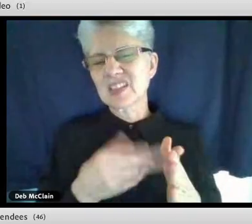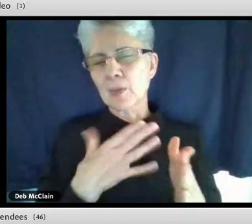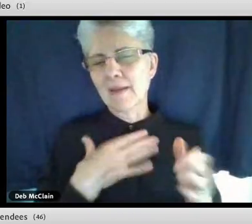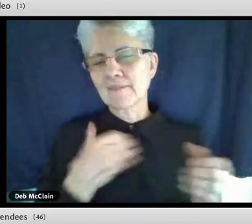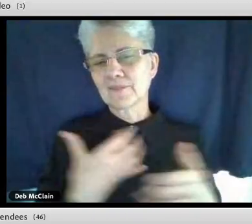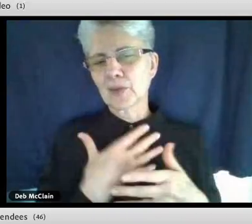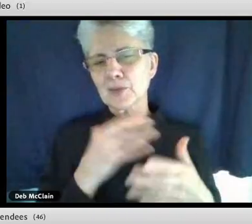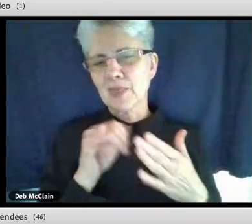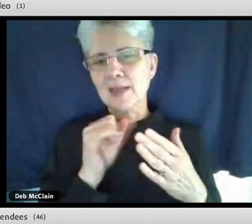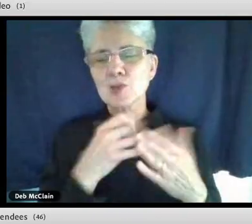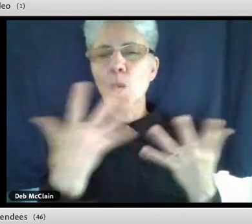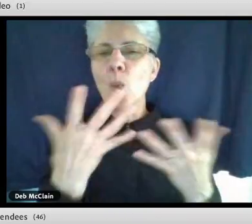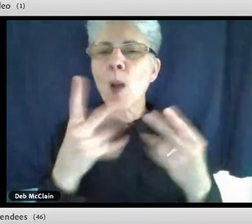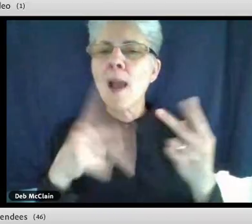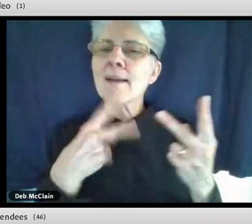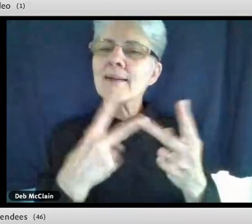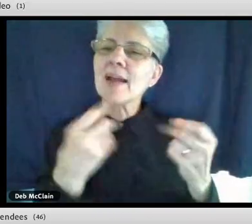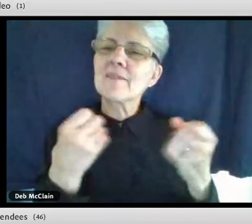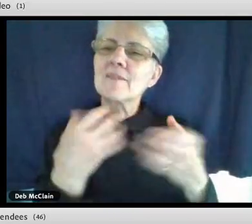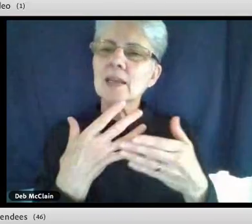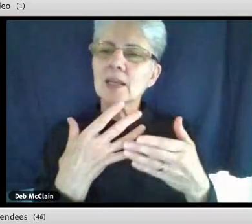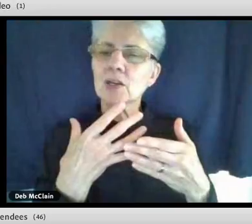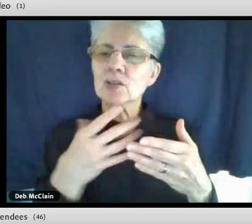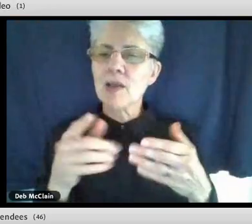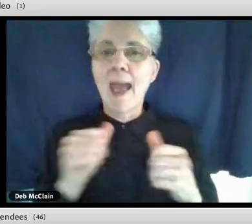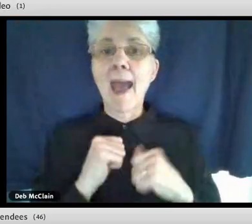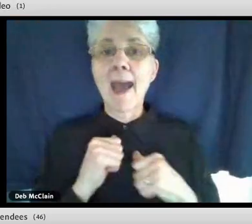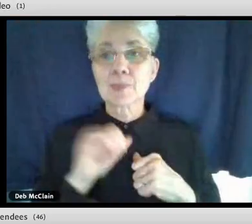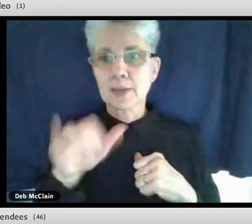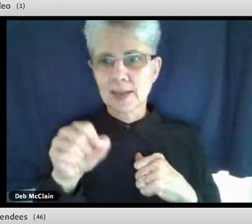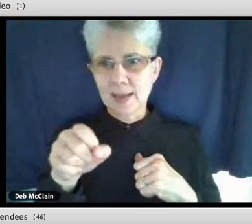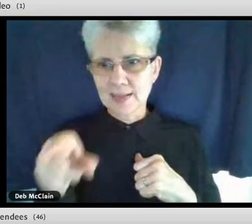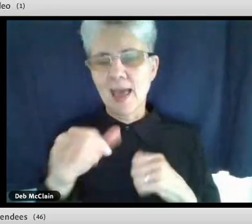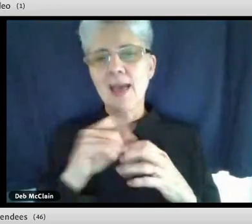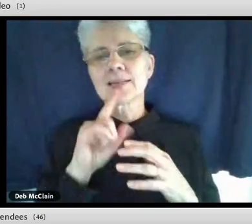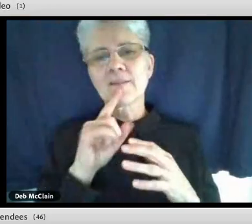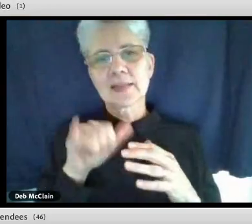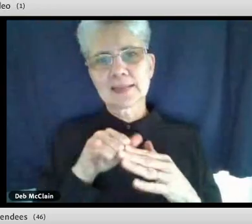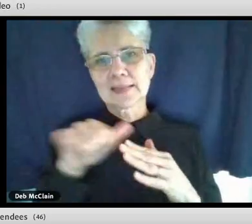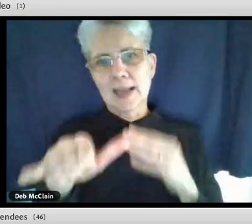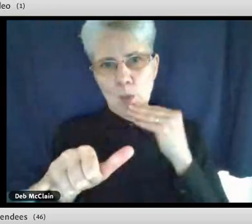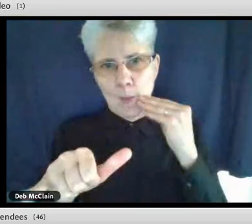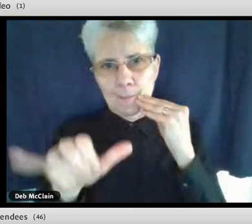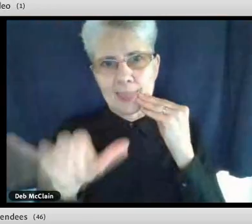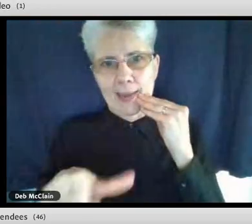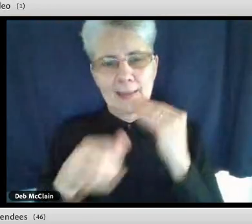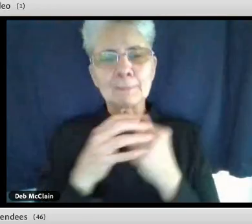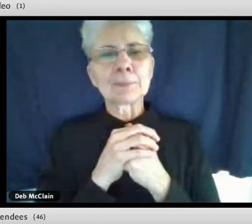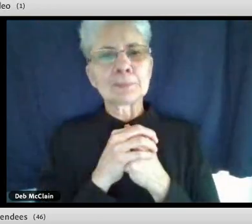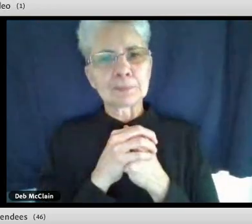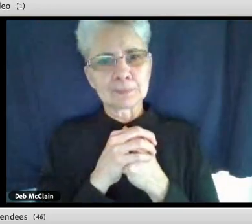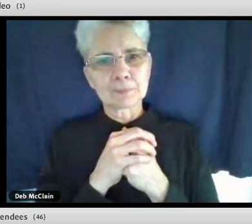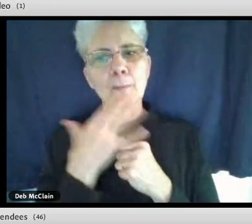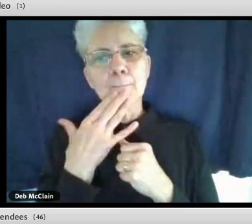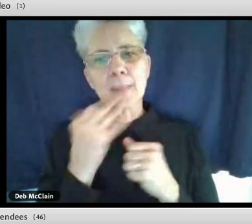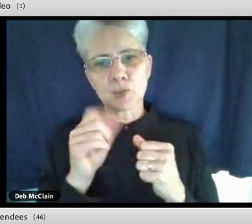Definitely stay at home, best thing you can do. Wash your hands. So, yes, that would be scary.